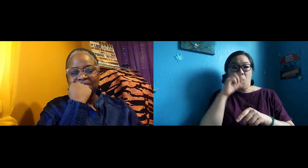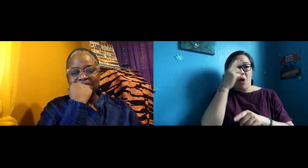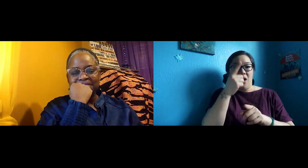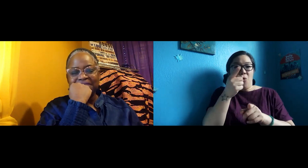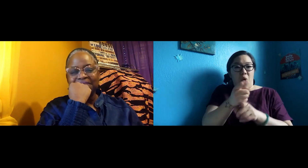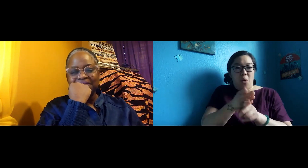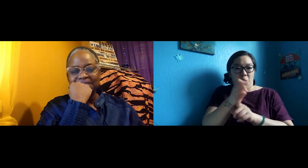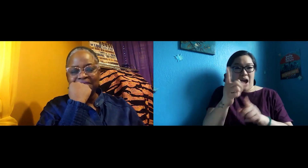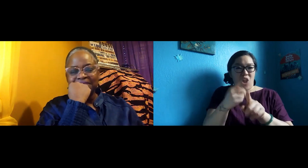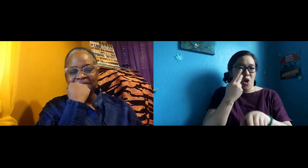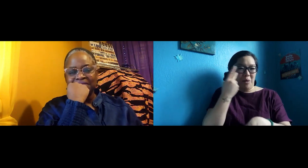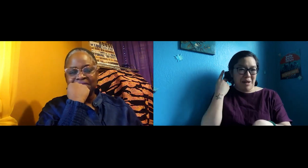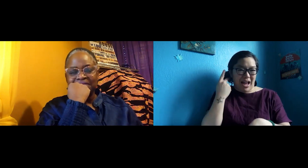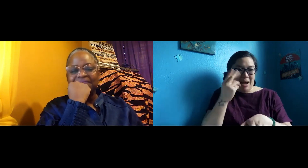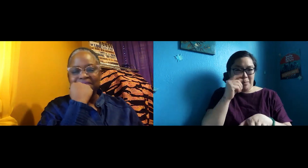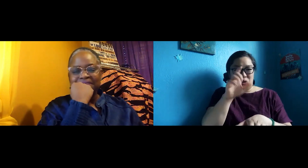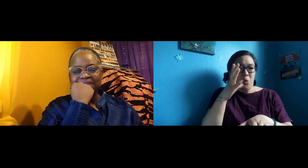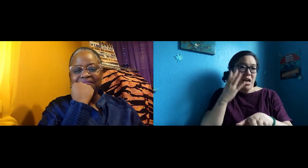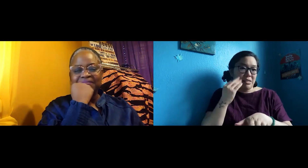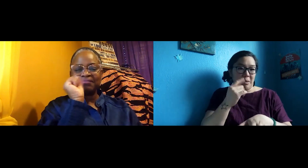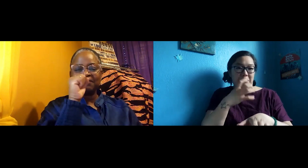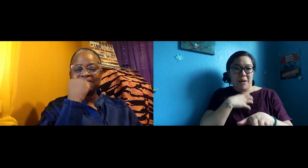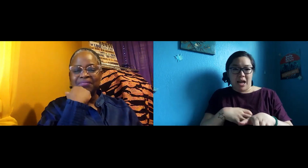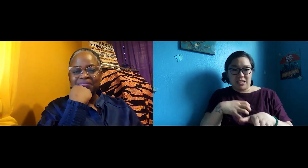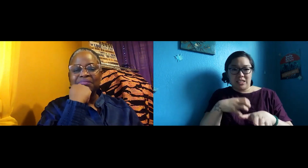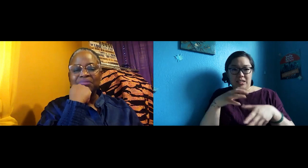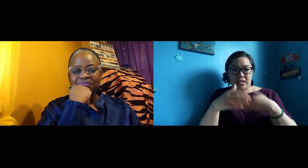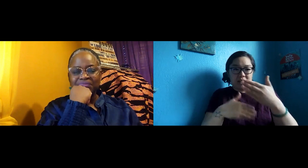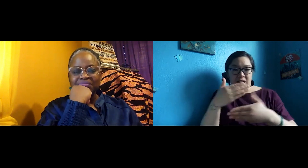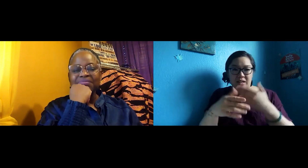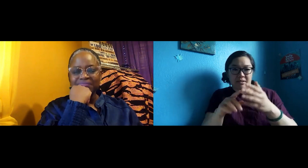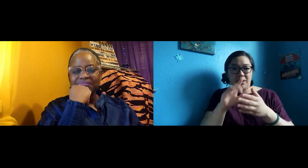fine because what happens often as - is true for myself, is that we try different careers